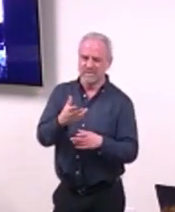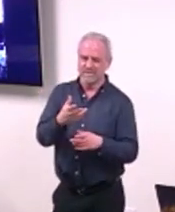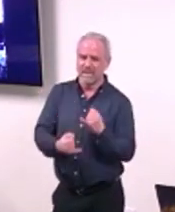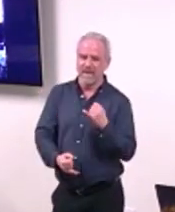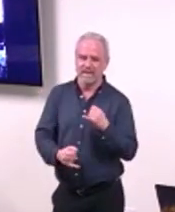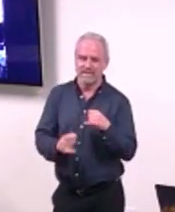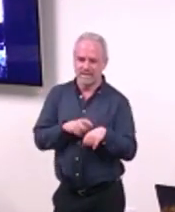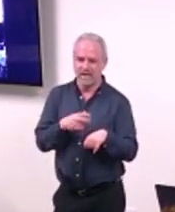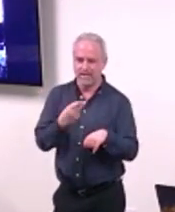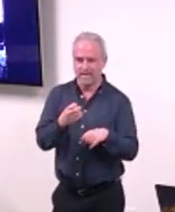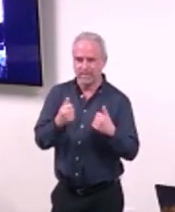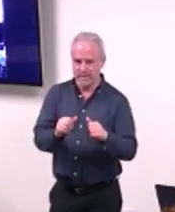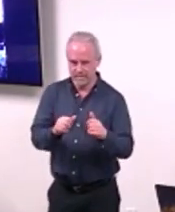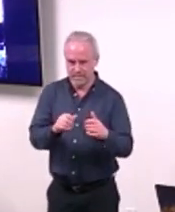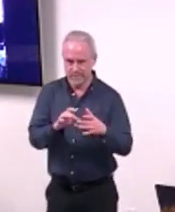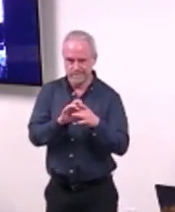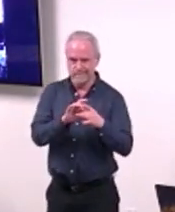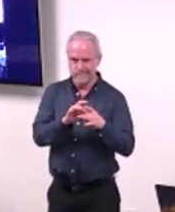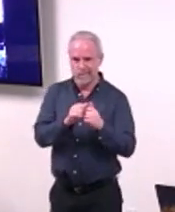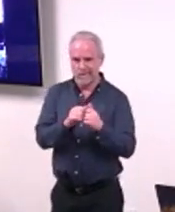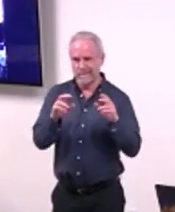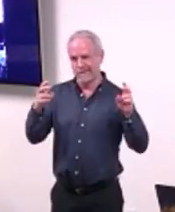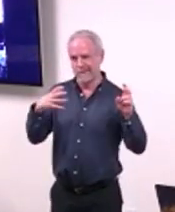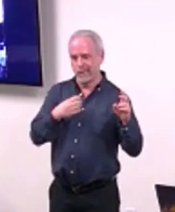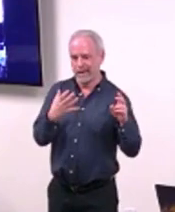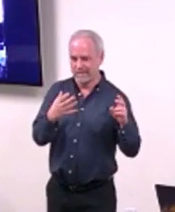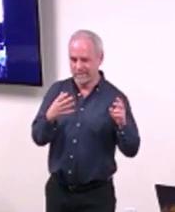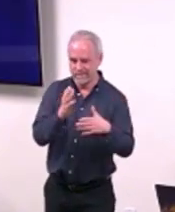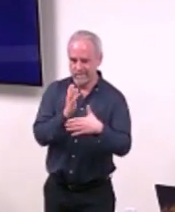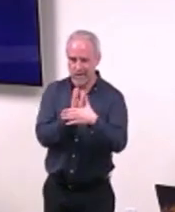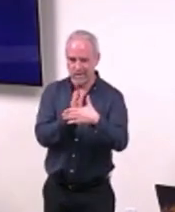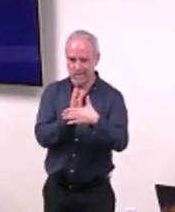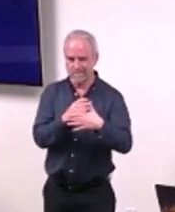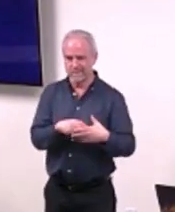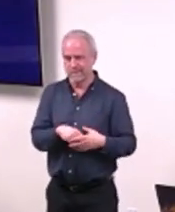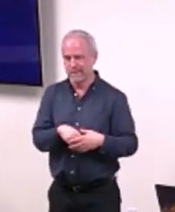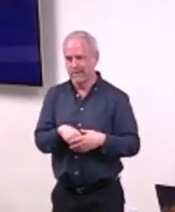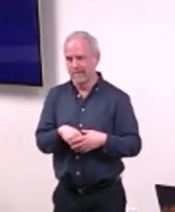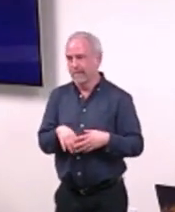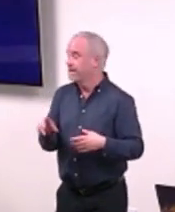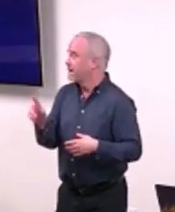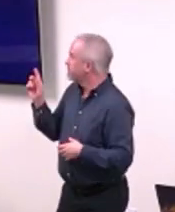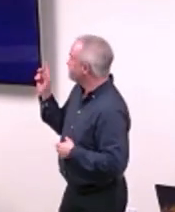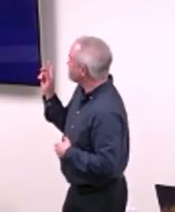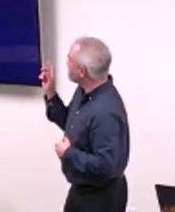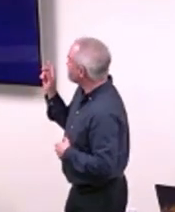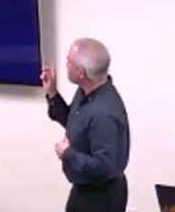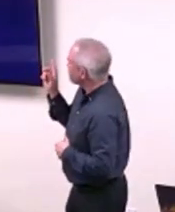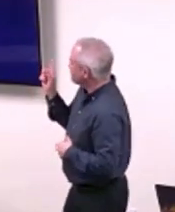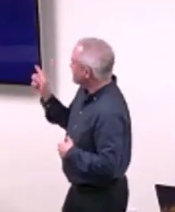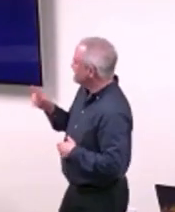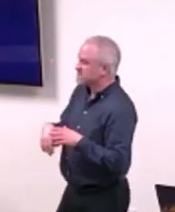In addition to conservatives as well now. This is a much longer quote, and I'm not going to read the whole thing.